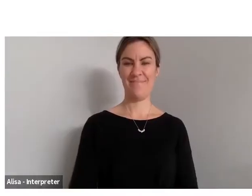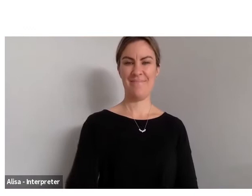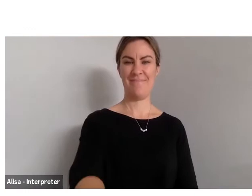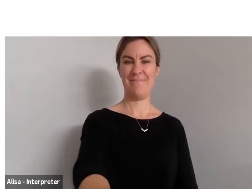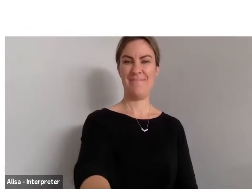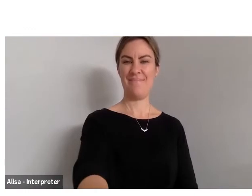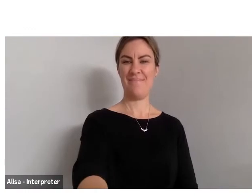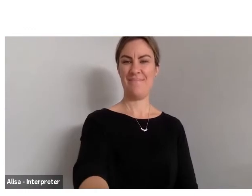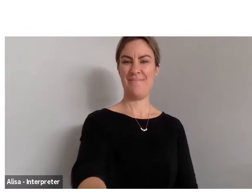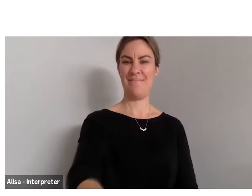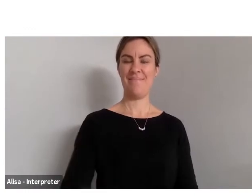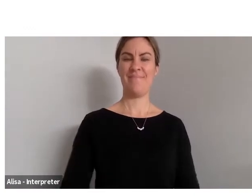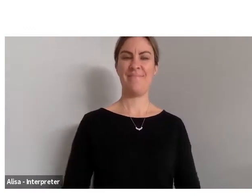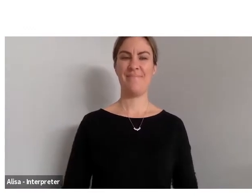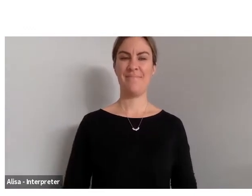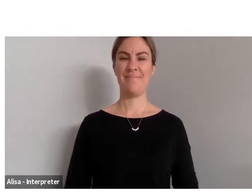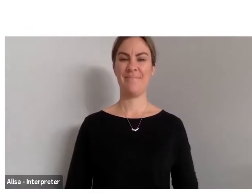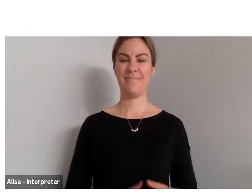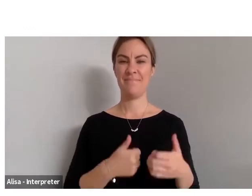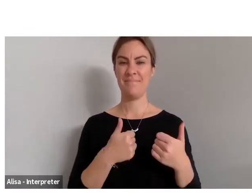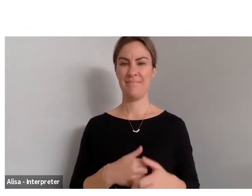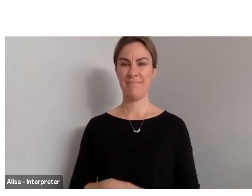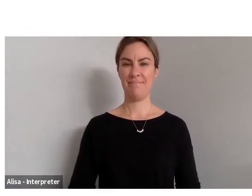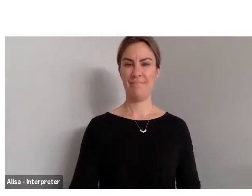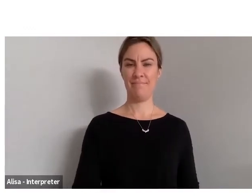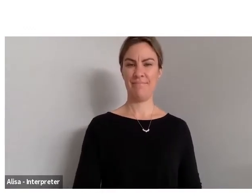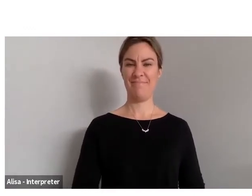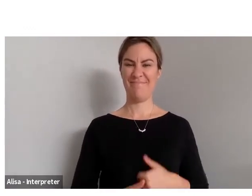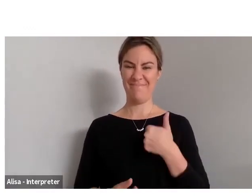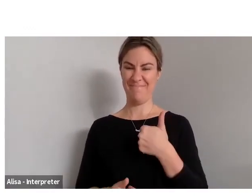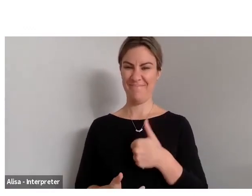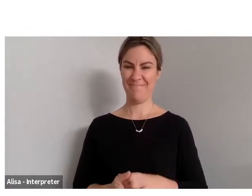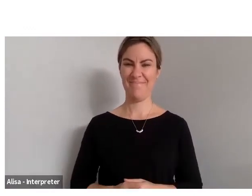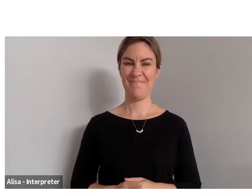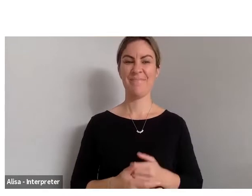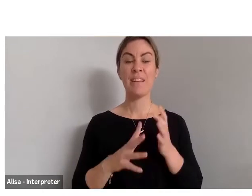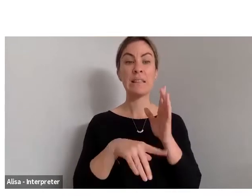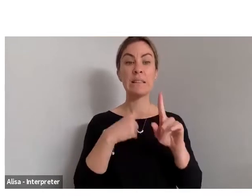These are, arguably, the most common form of social media post.